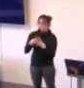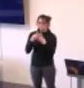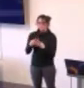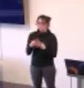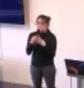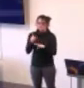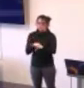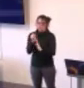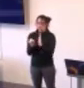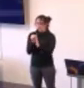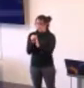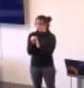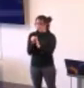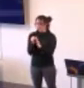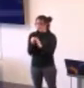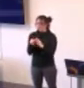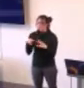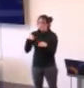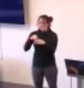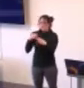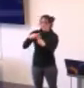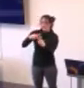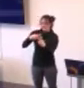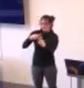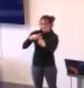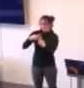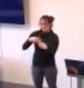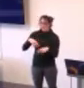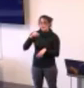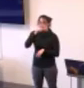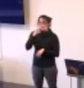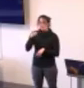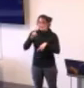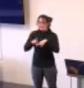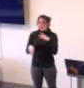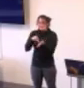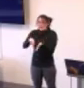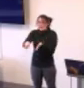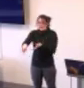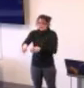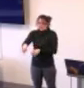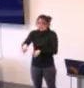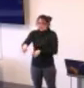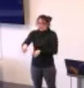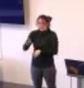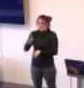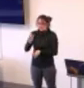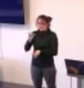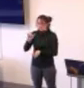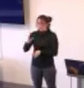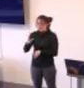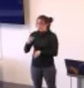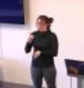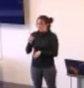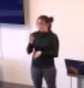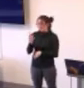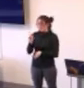So in jail, simply because they cannot pay bail or bond to get out of jail.